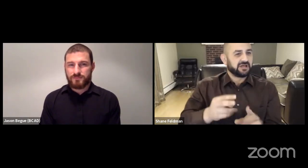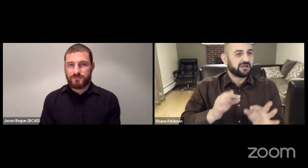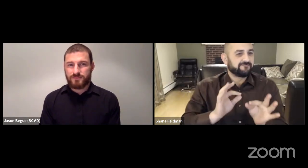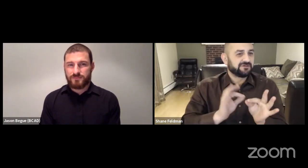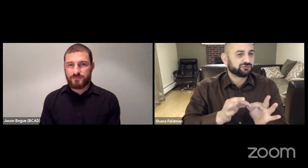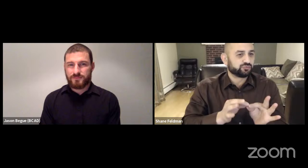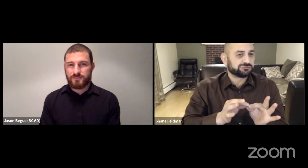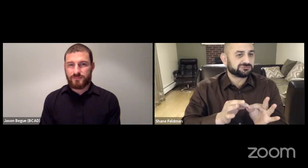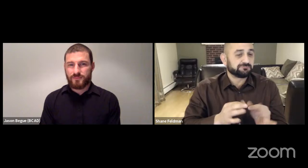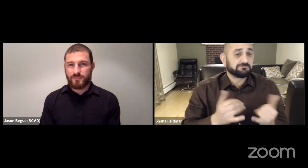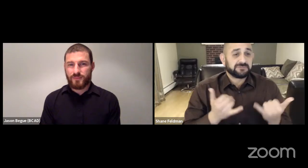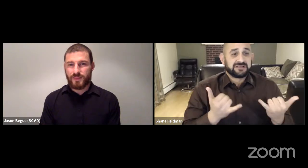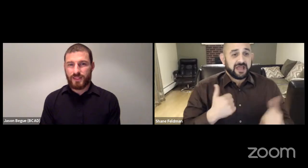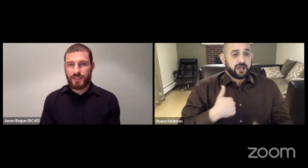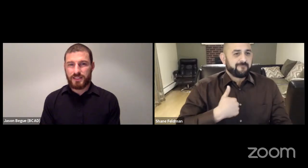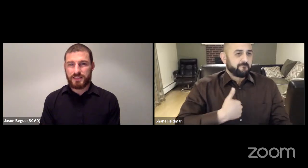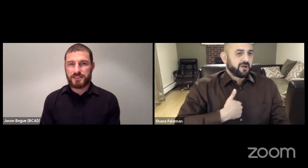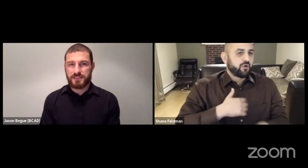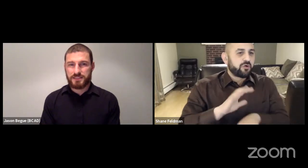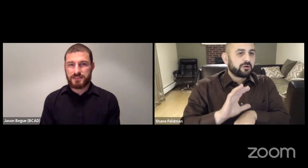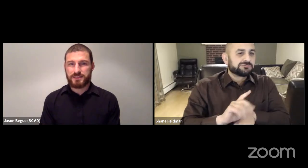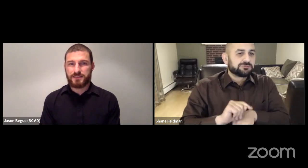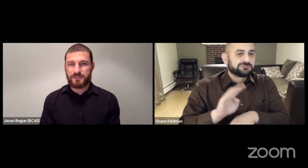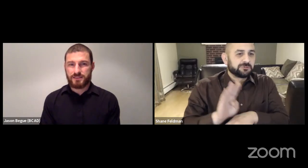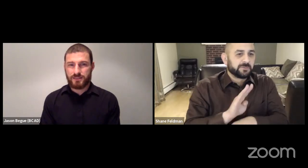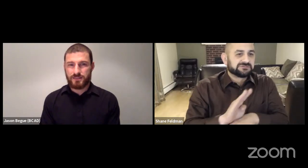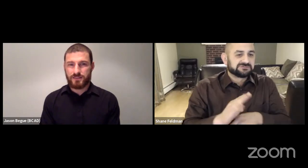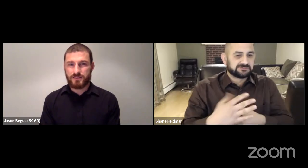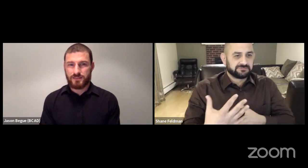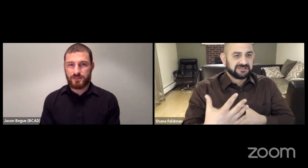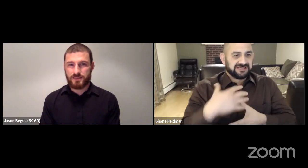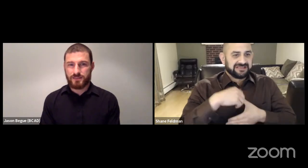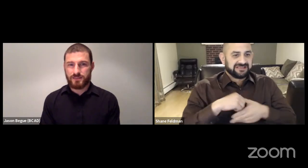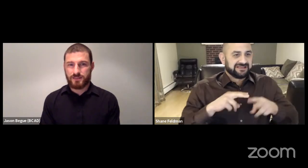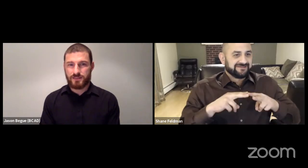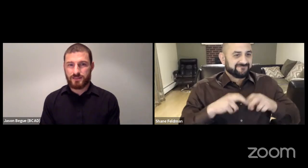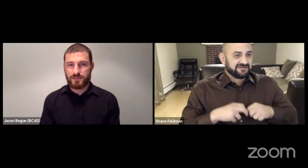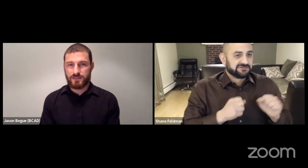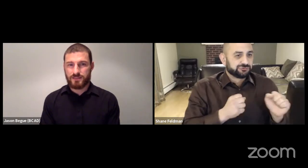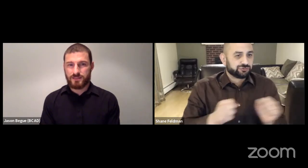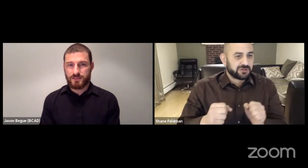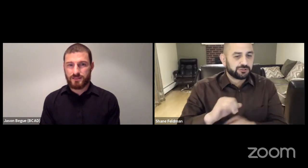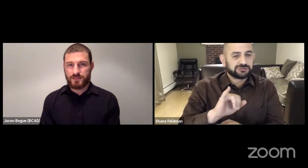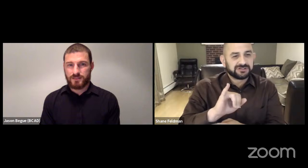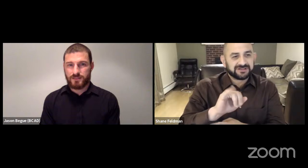businesses. So again, I've worked in various capacities within the interpreter field. I